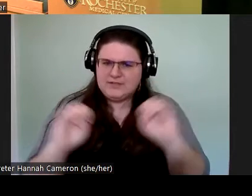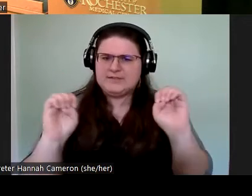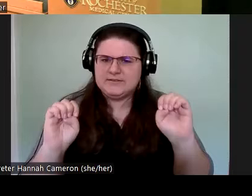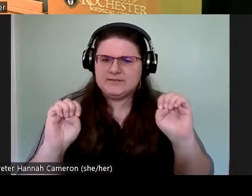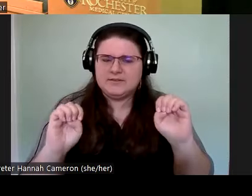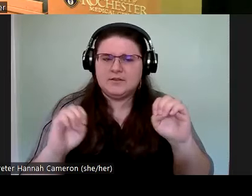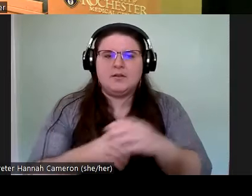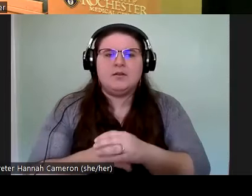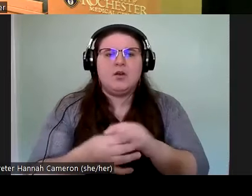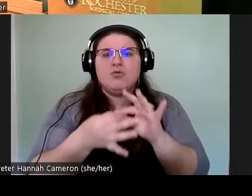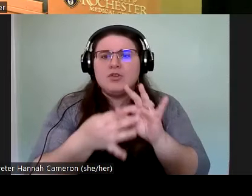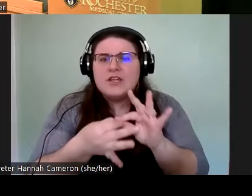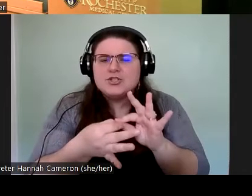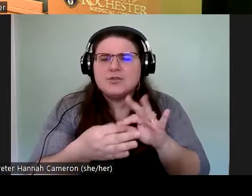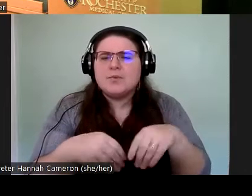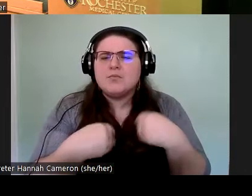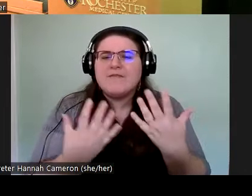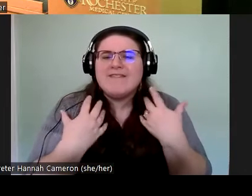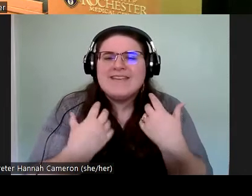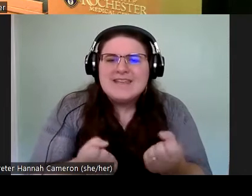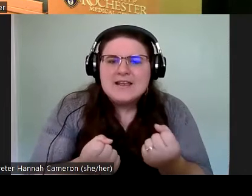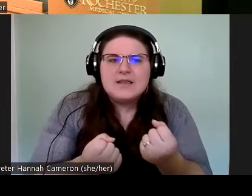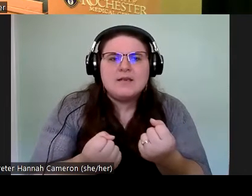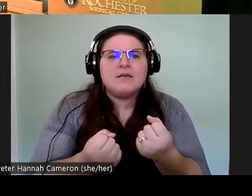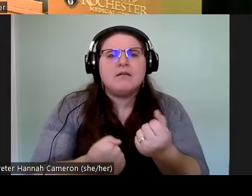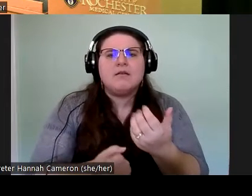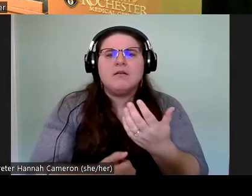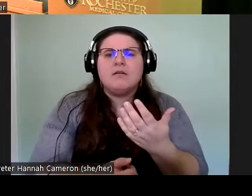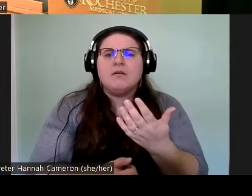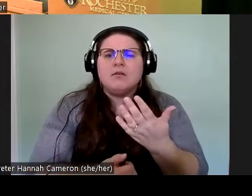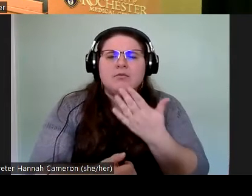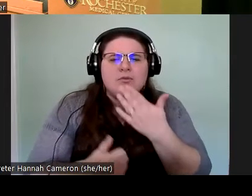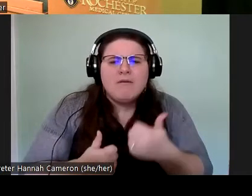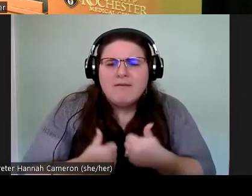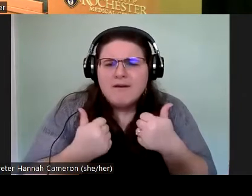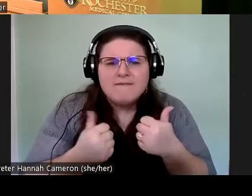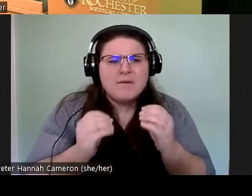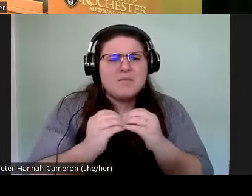of healing and well-being hiding in plain sight one that can help us live healthier more fulfilled